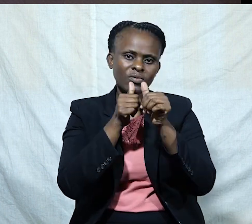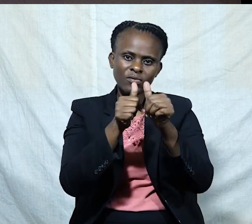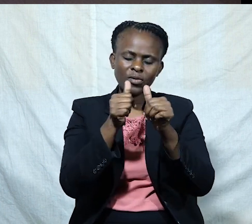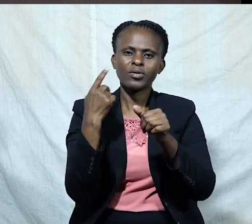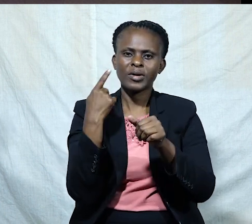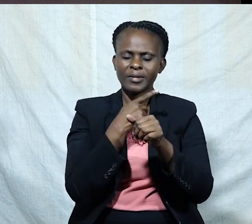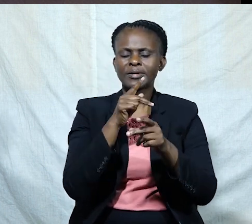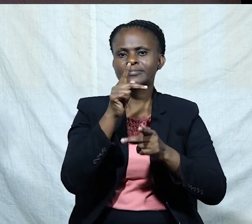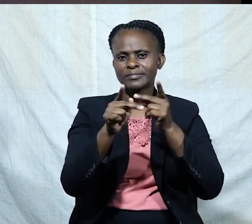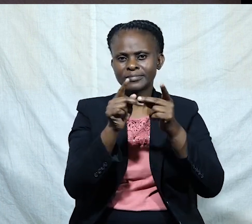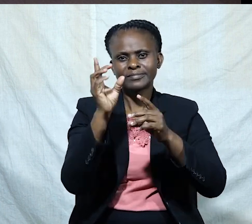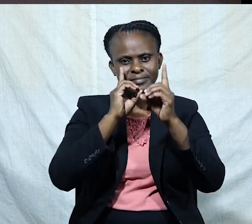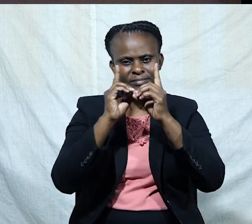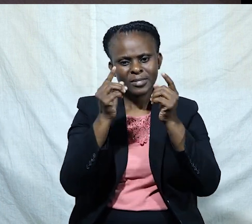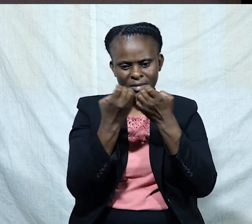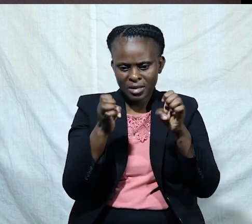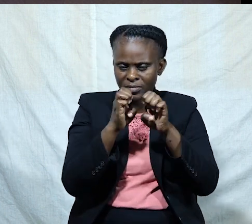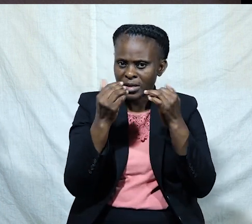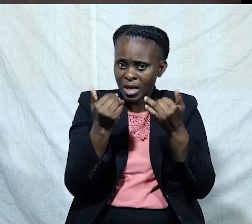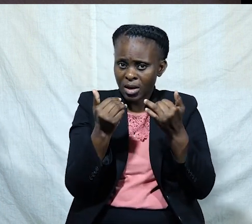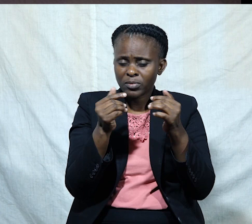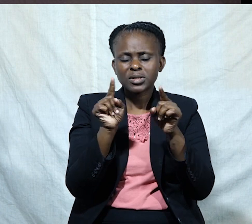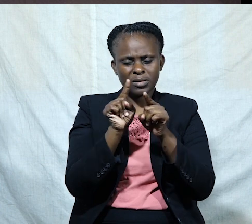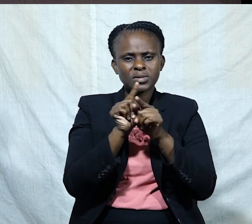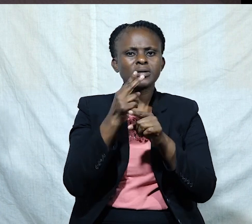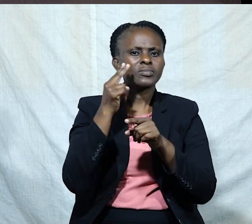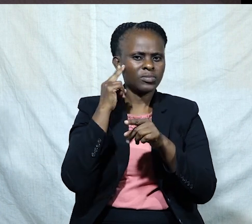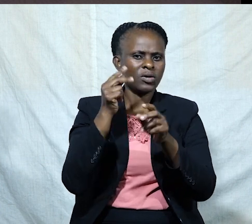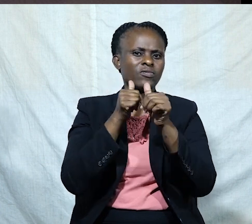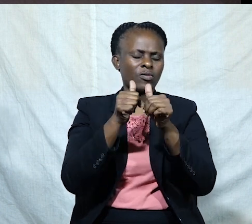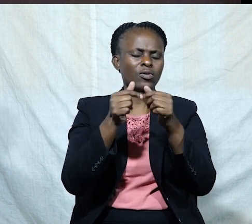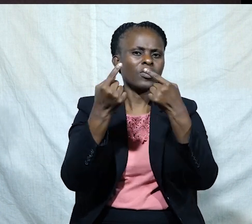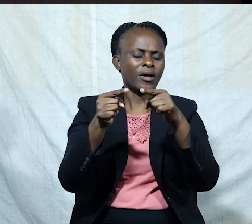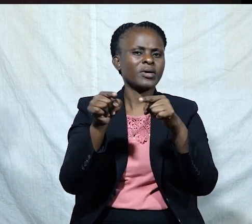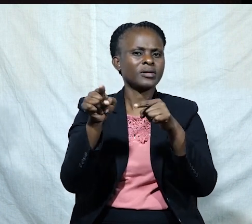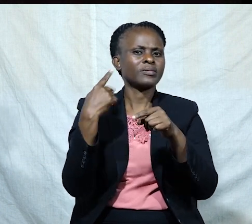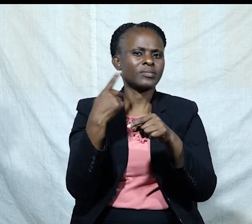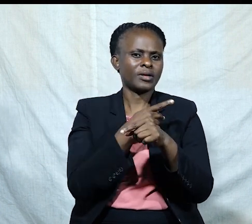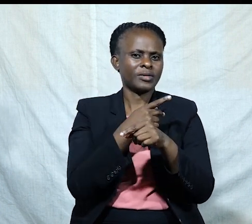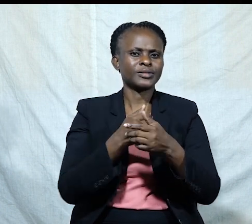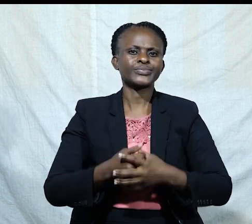But now even the deaf can follow the proceedings as they happen in Parliament.